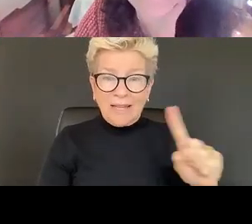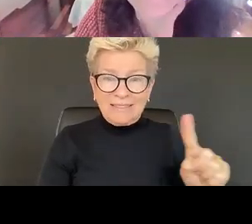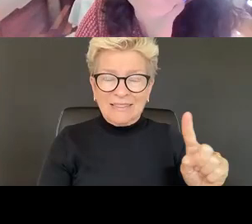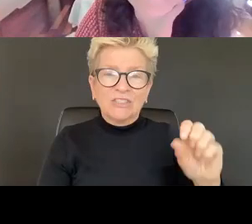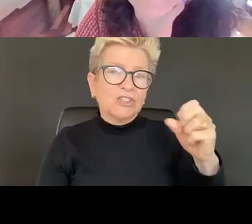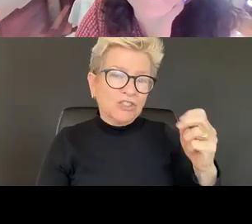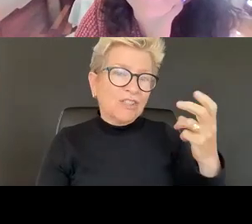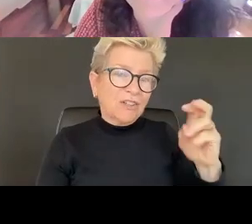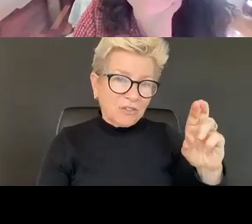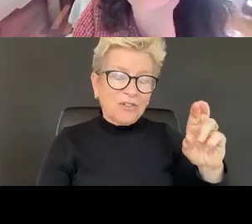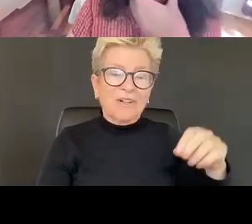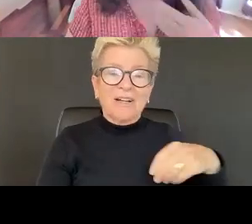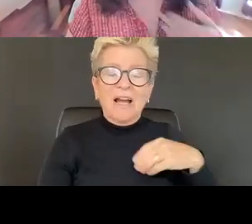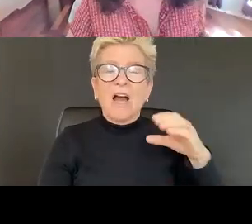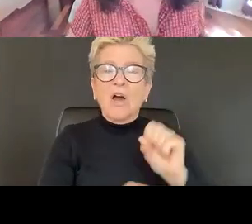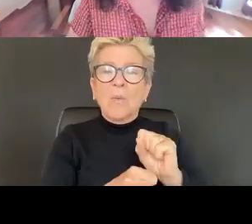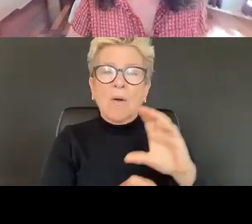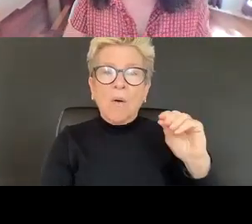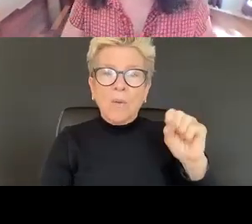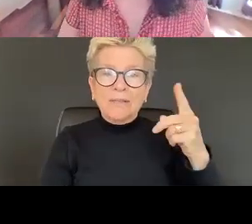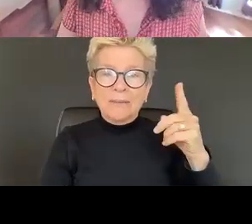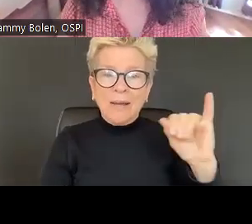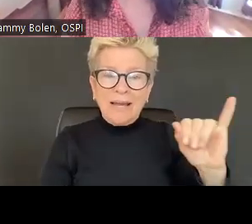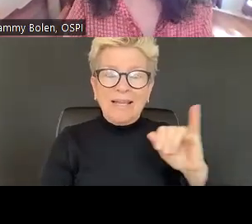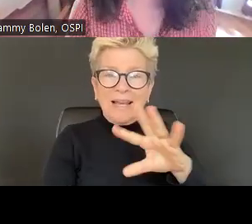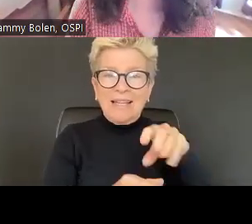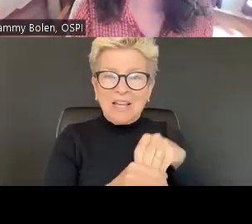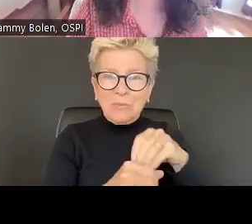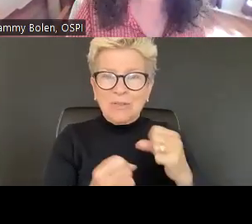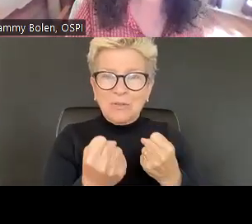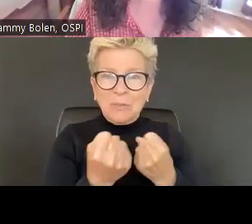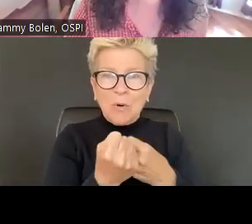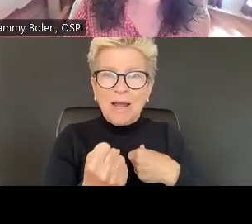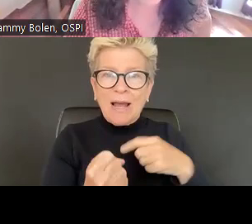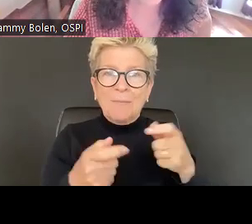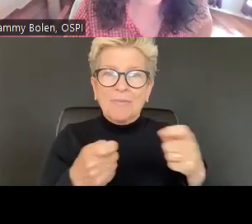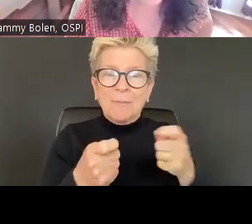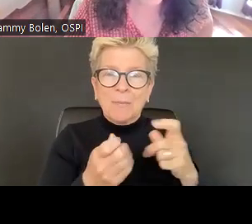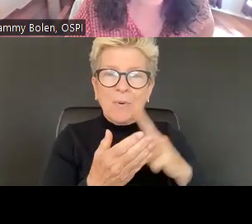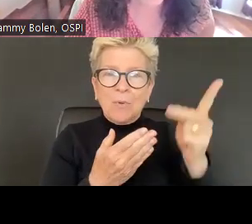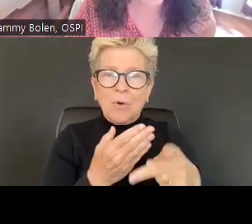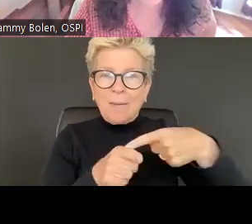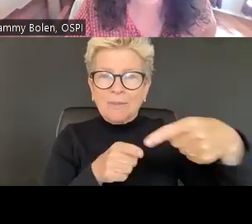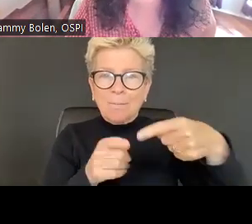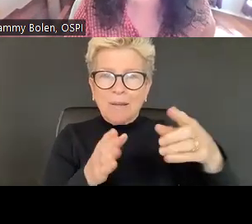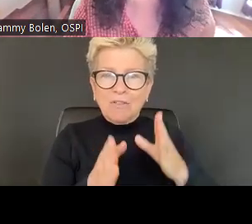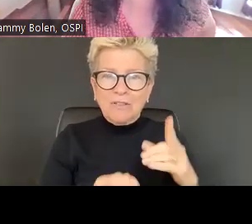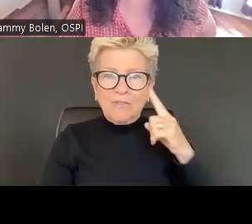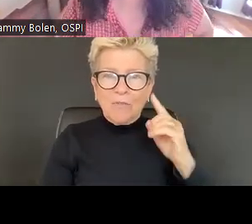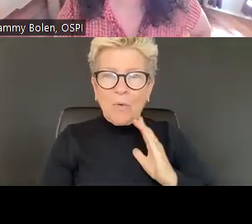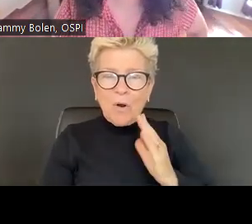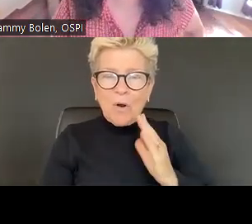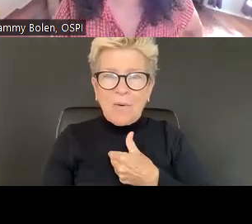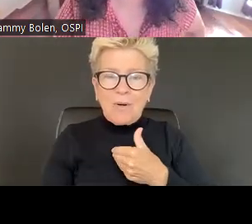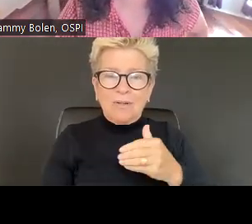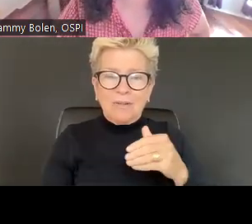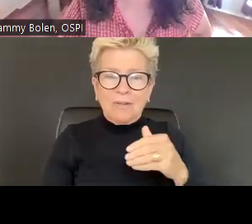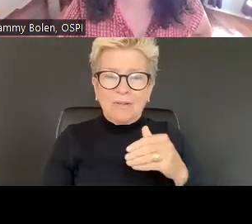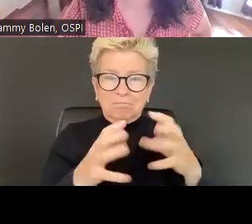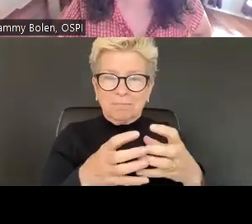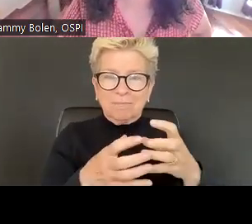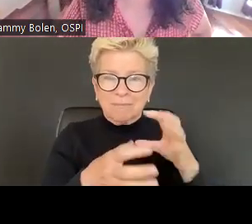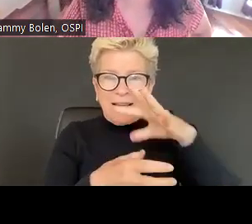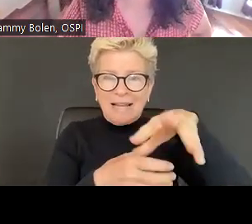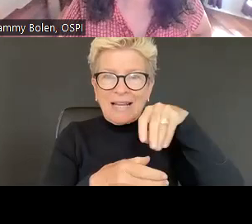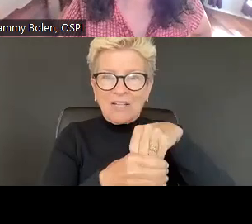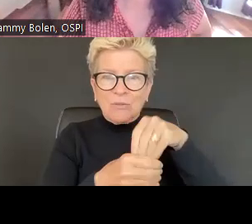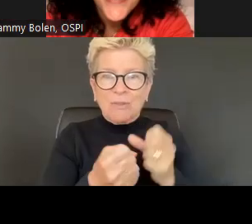Welcome to our Graduation Equity webinar. My name is Jocelyn Nunez. My pronouns are she, her and hers,